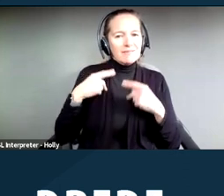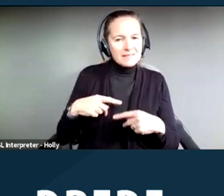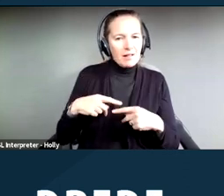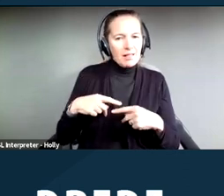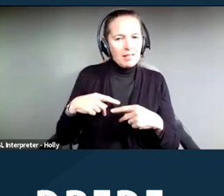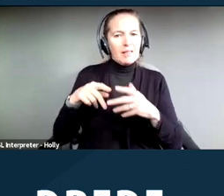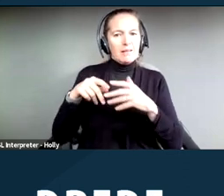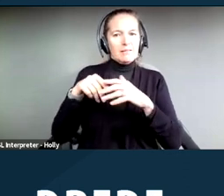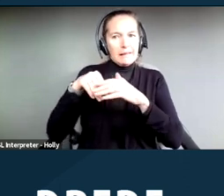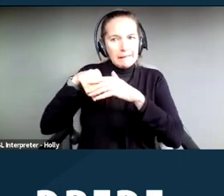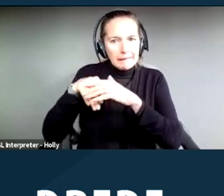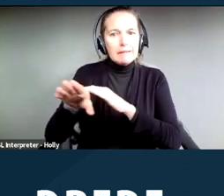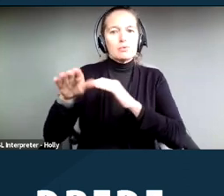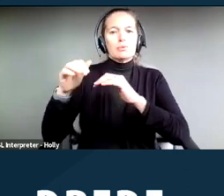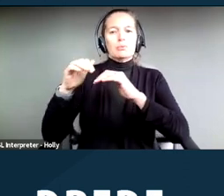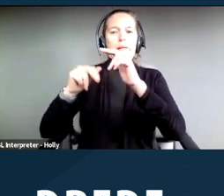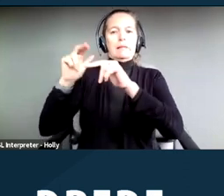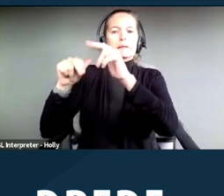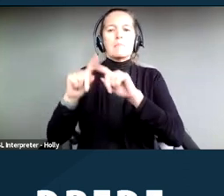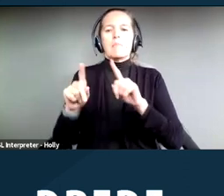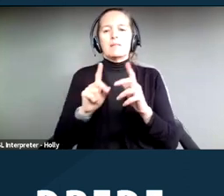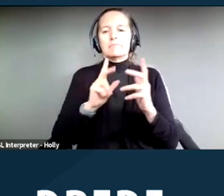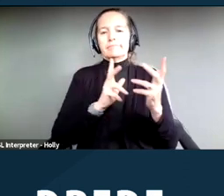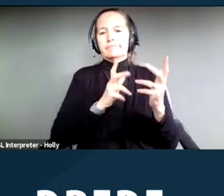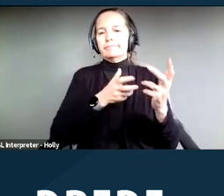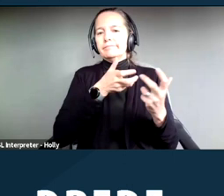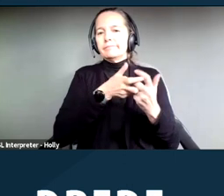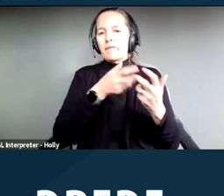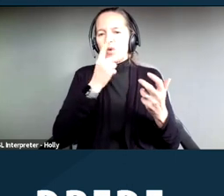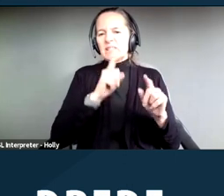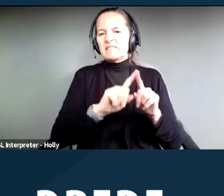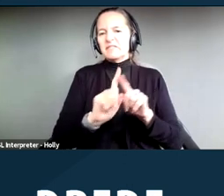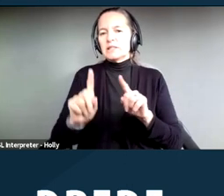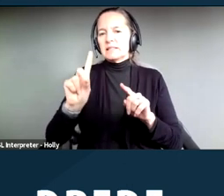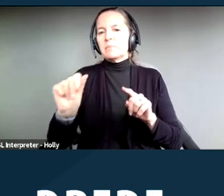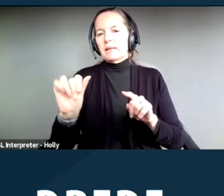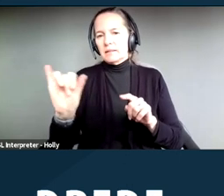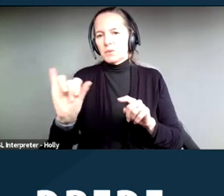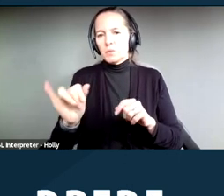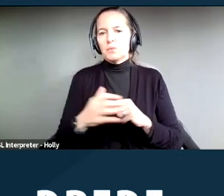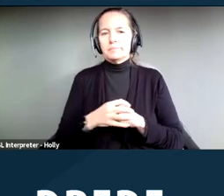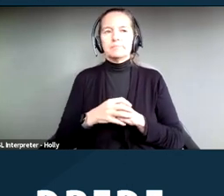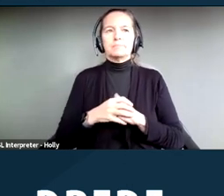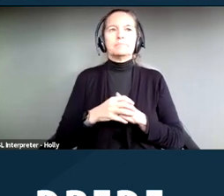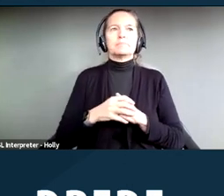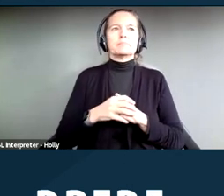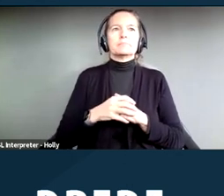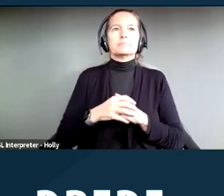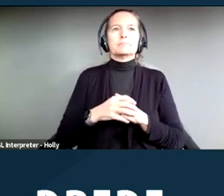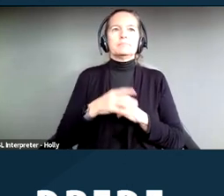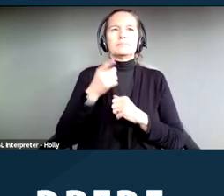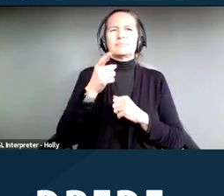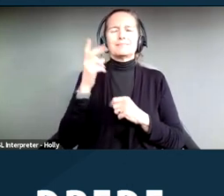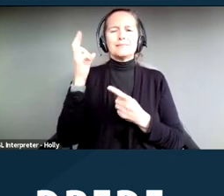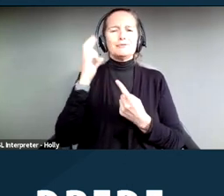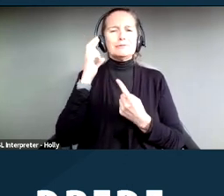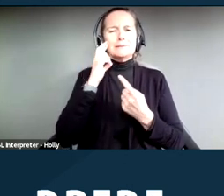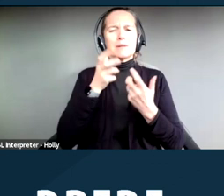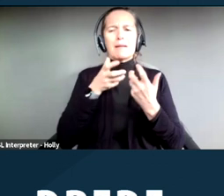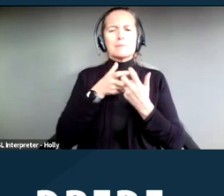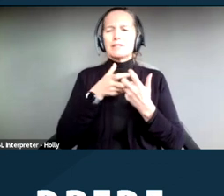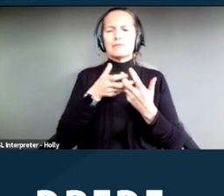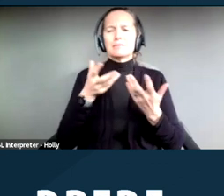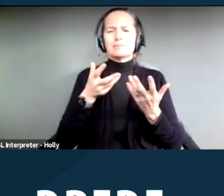for different types of disabilities, as well. Okay. So what is a reasonable accommodation?